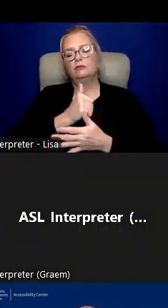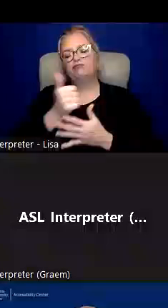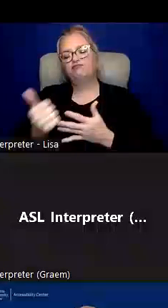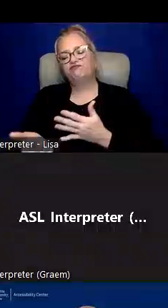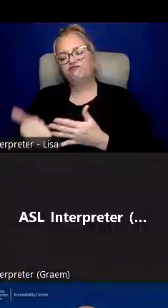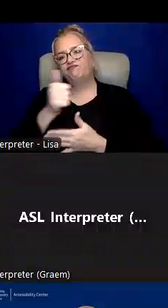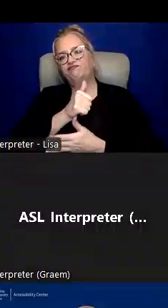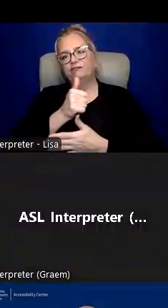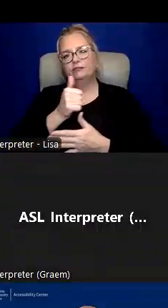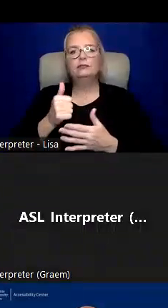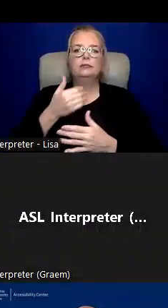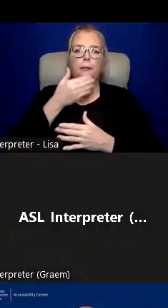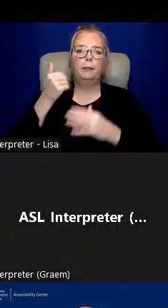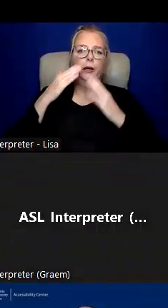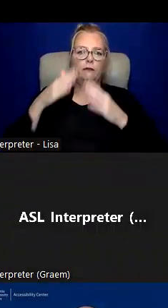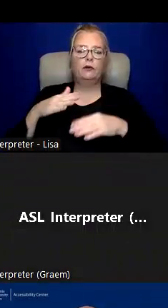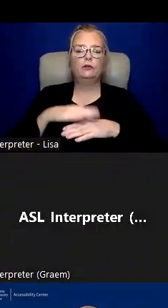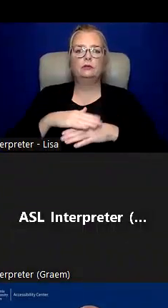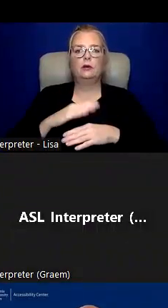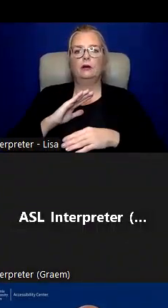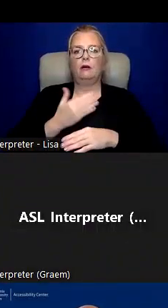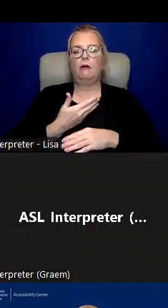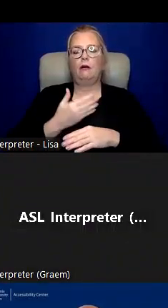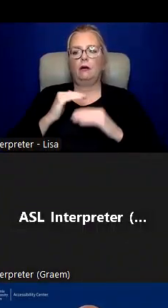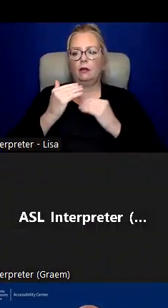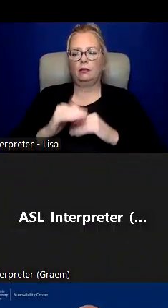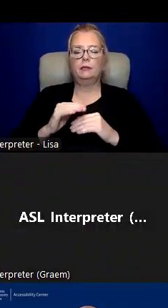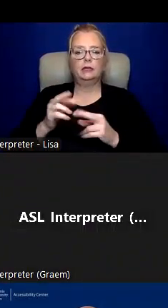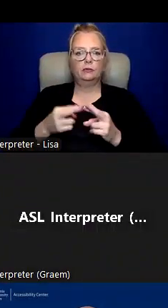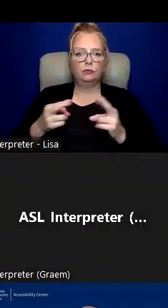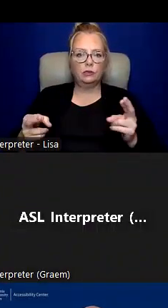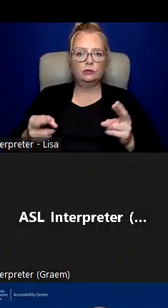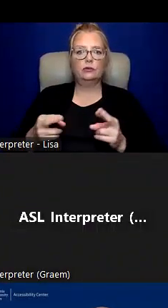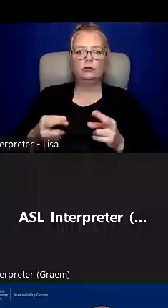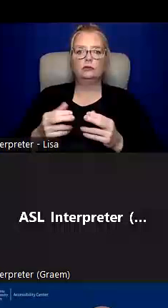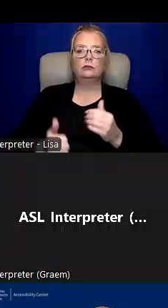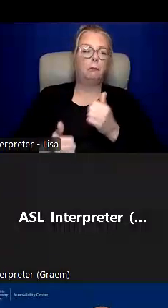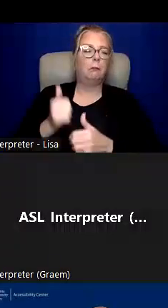better focus our very limited resources on what's important. And that's related to the last lesson learned,